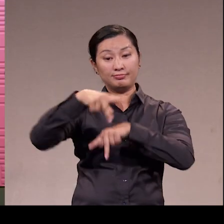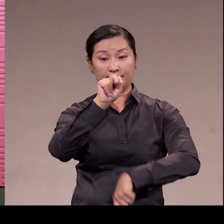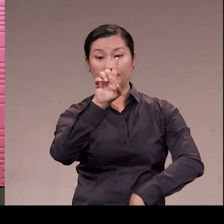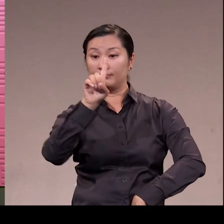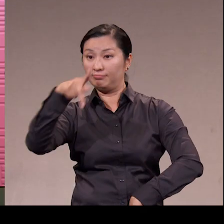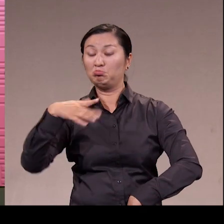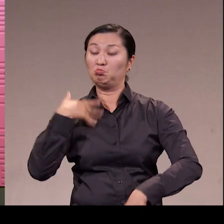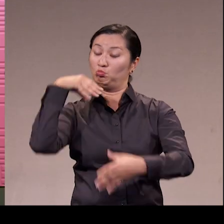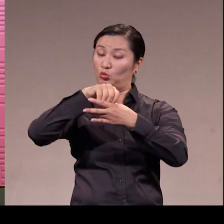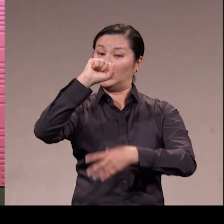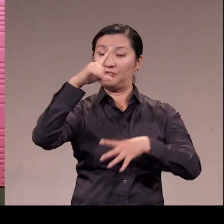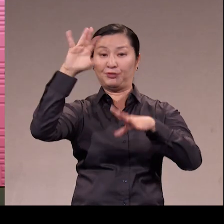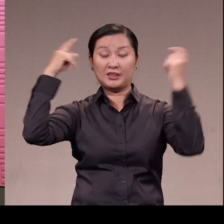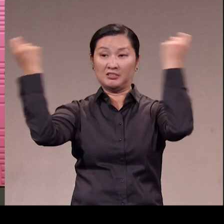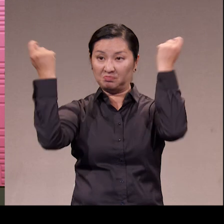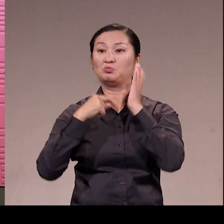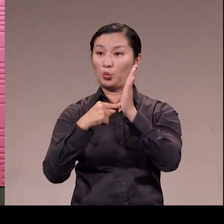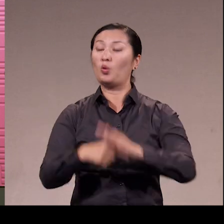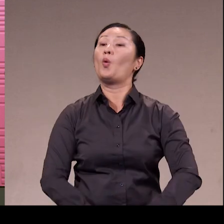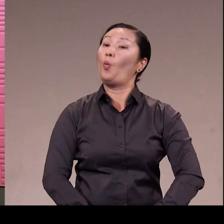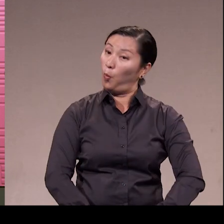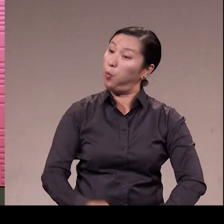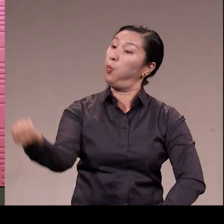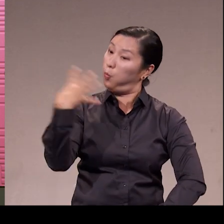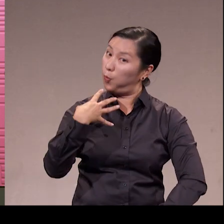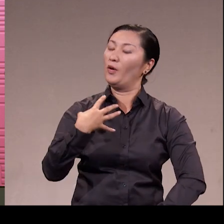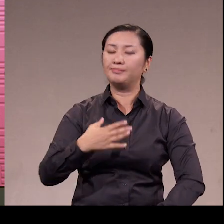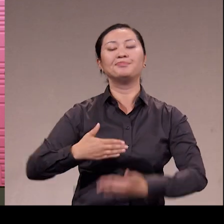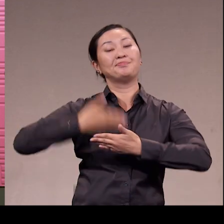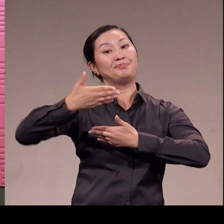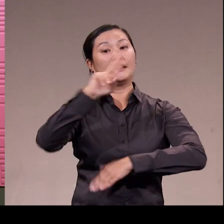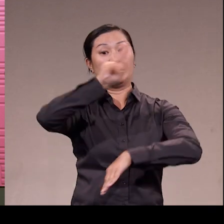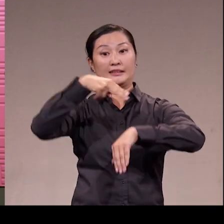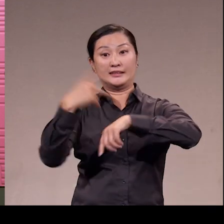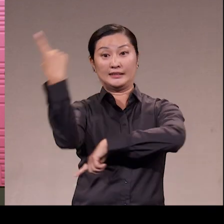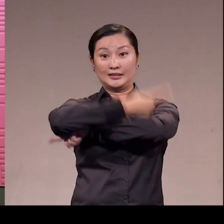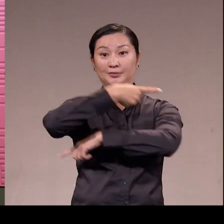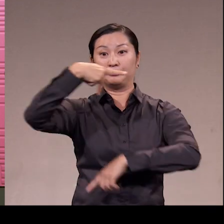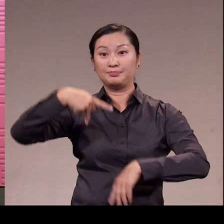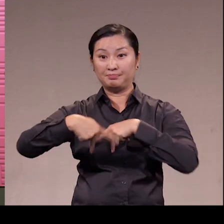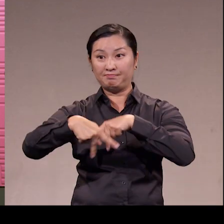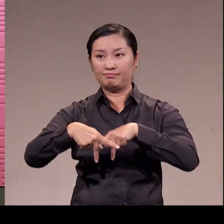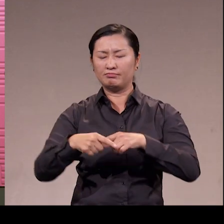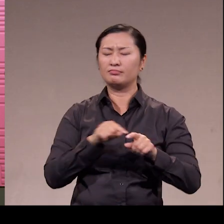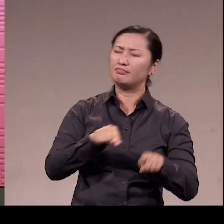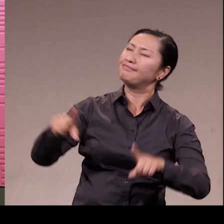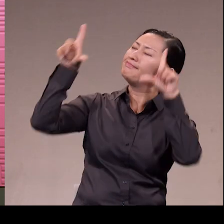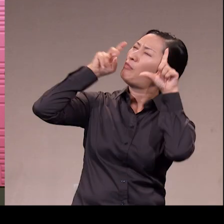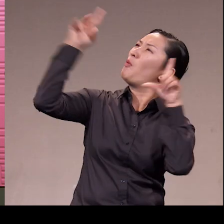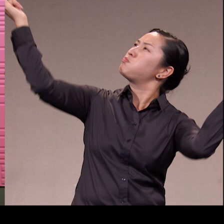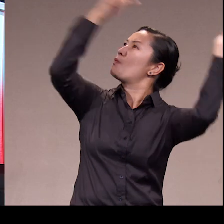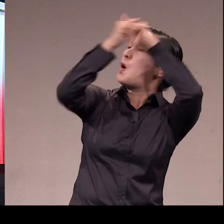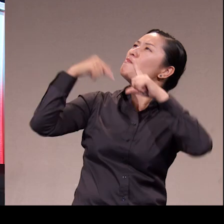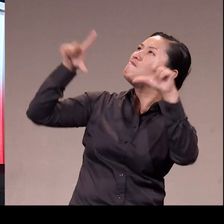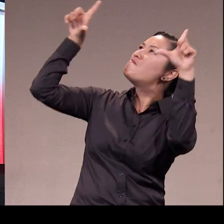During the parade, I managed to take a picture of the aerial display.